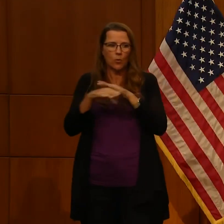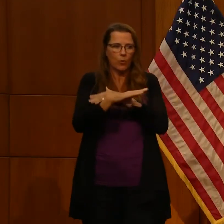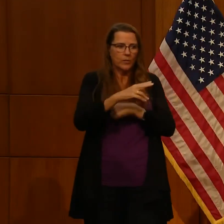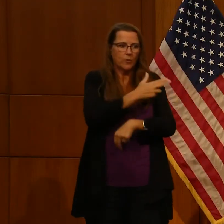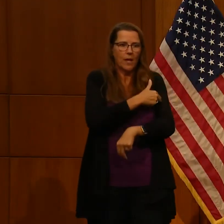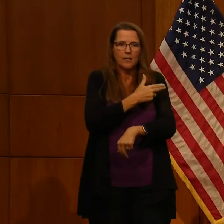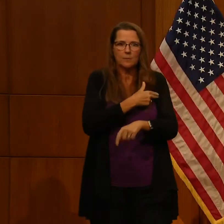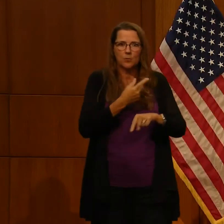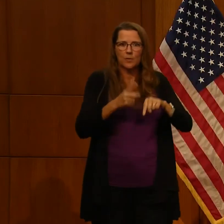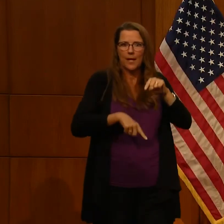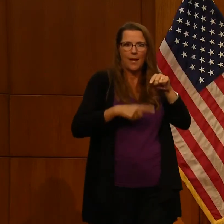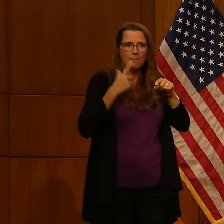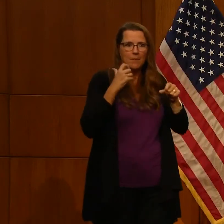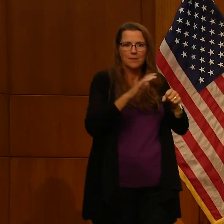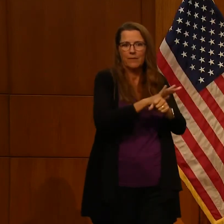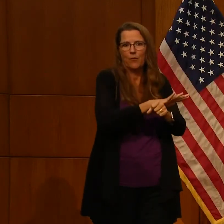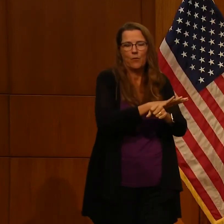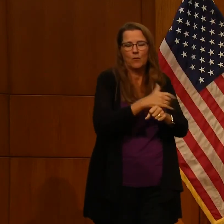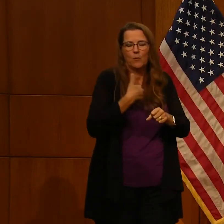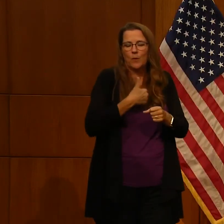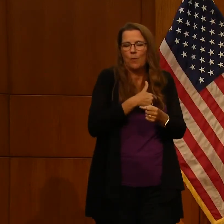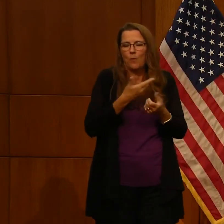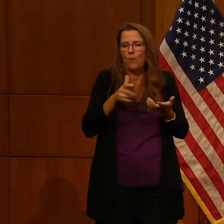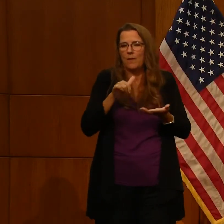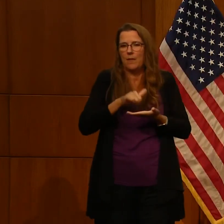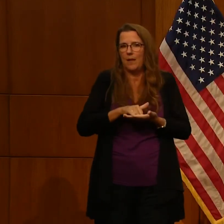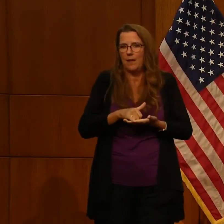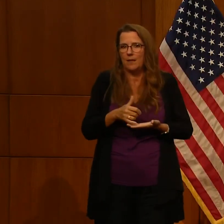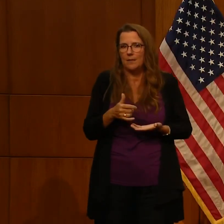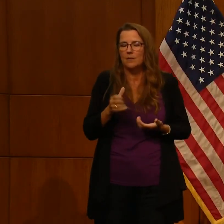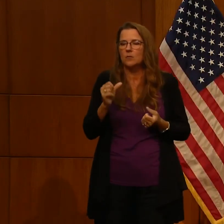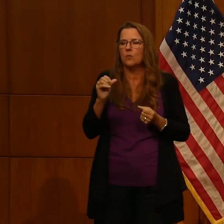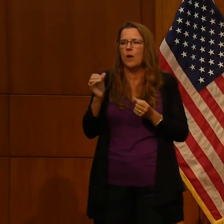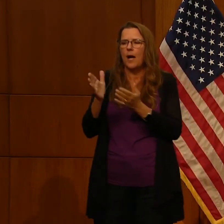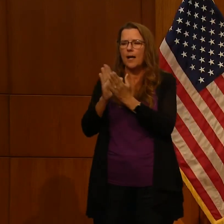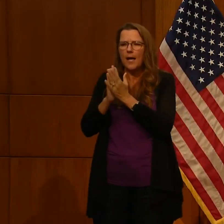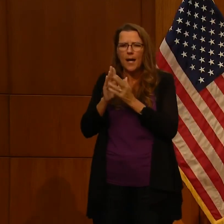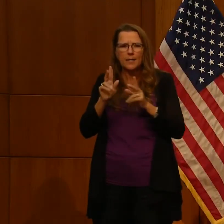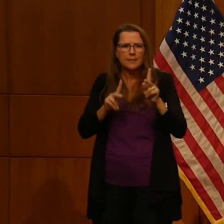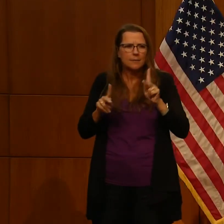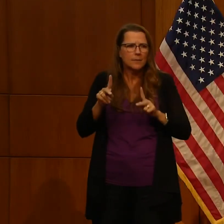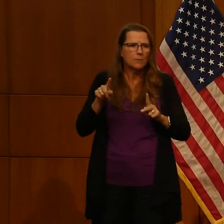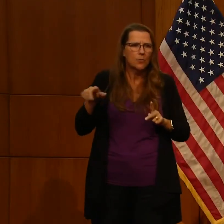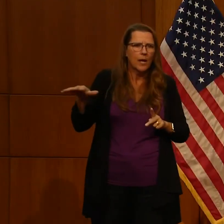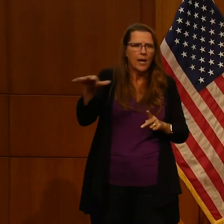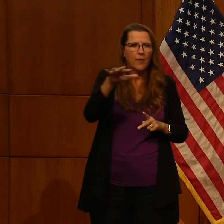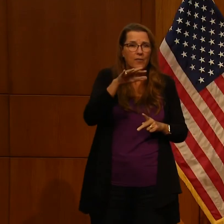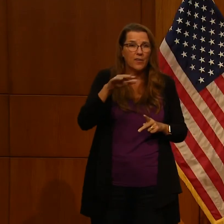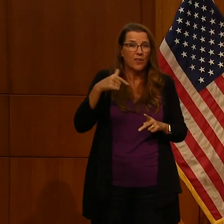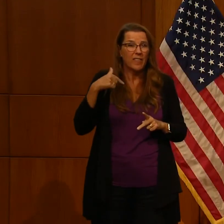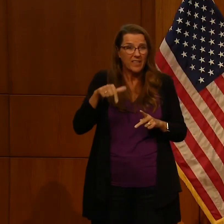TO THE POINT WHERE THERE'S NOT ENOUGH STAFF. THERE'S NOT ENOUGH BIDS AND HOSPITALS AND